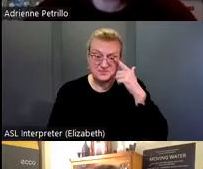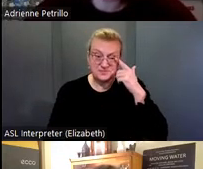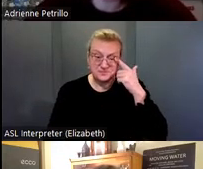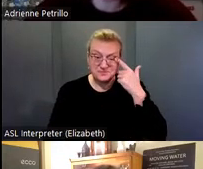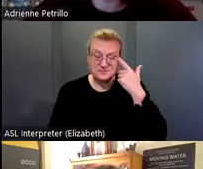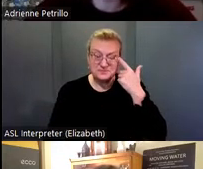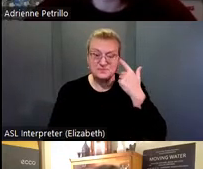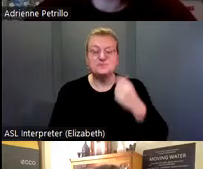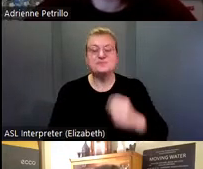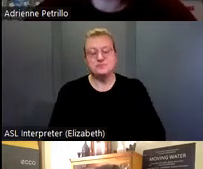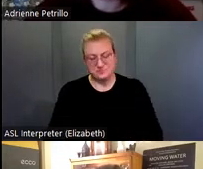Yeah, sorry.